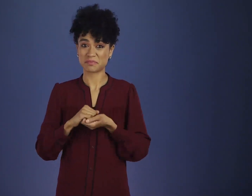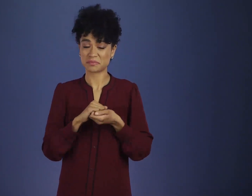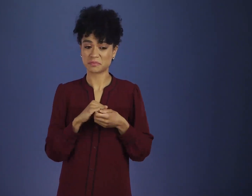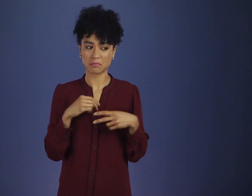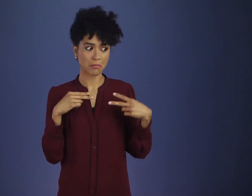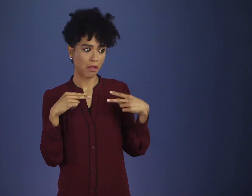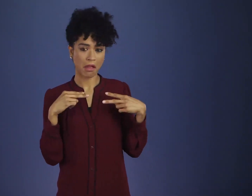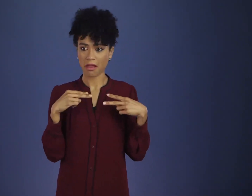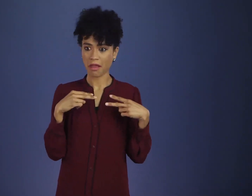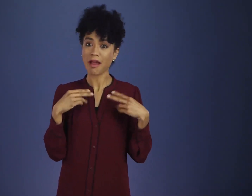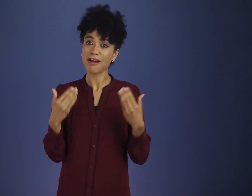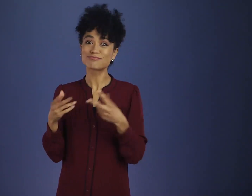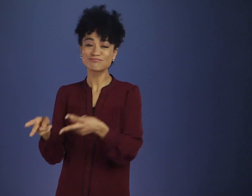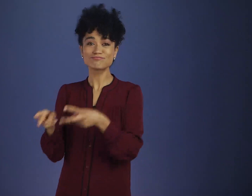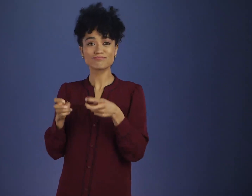and from it the Fellowship took its name.